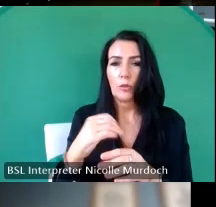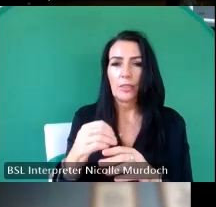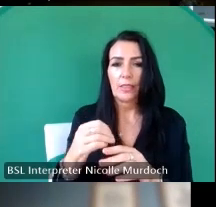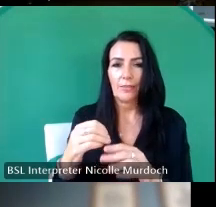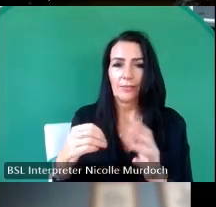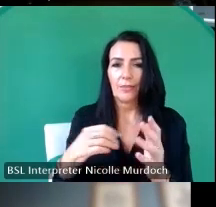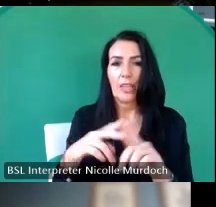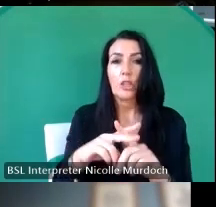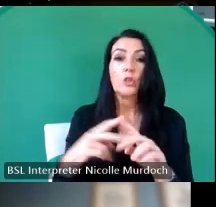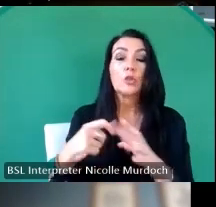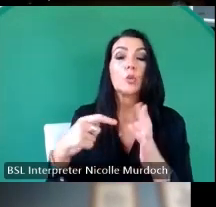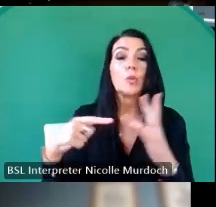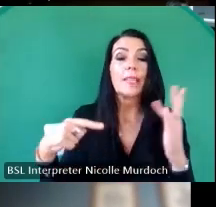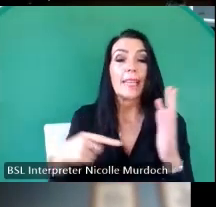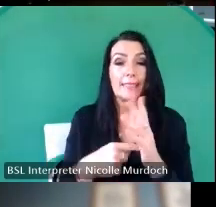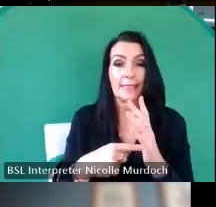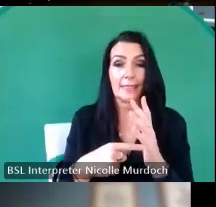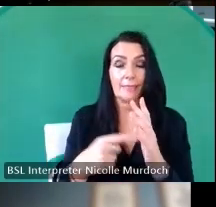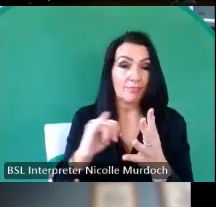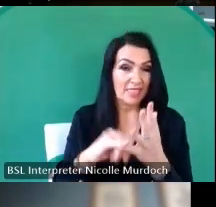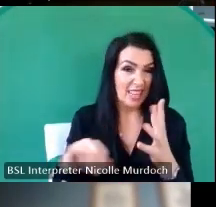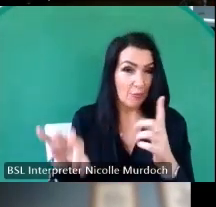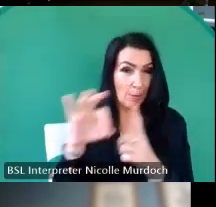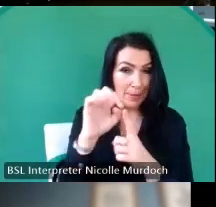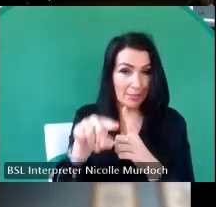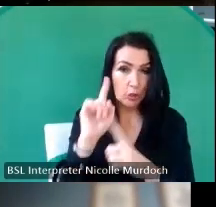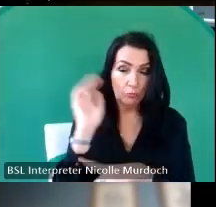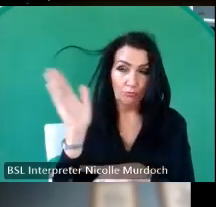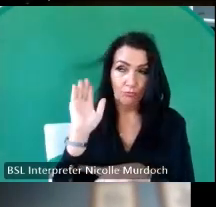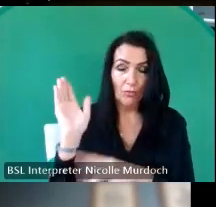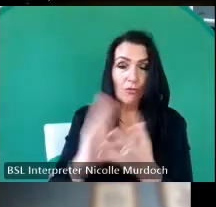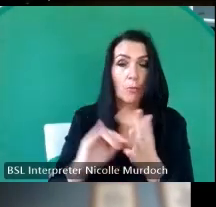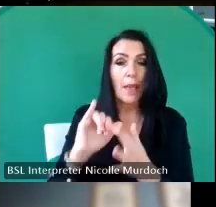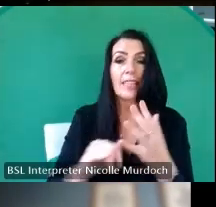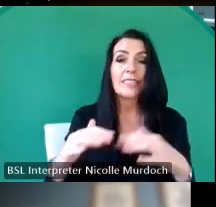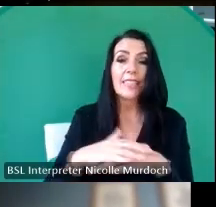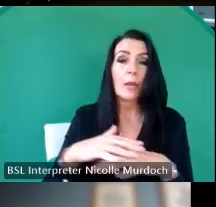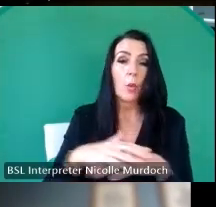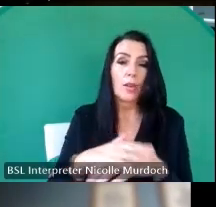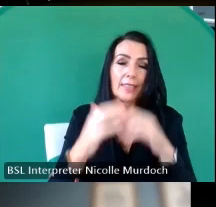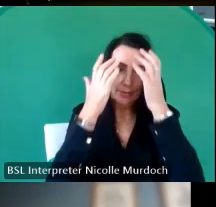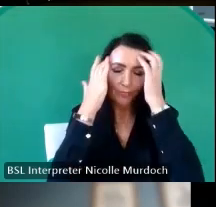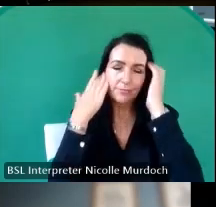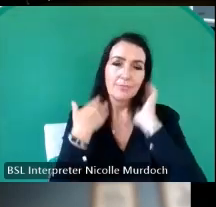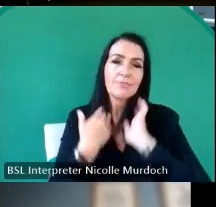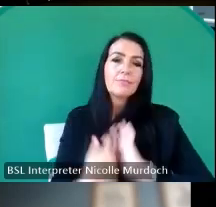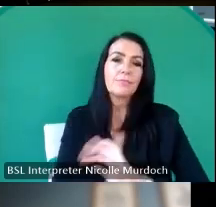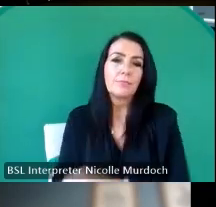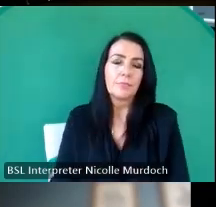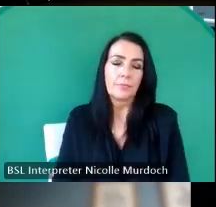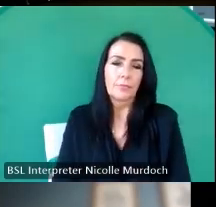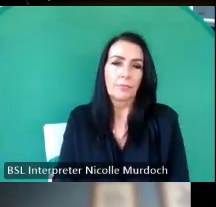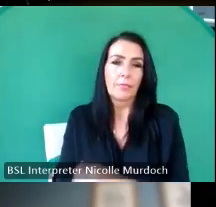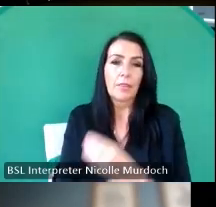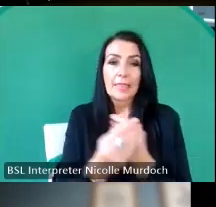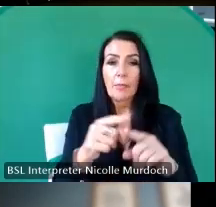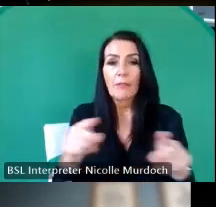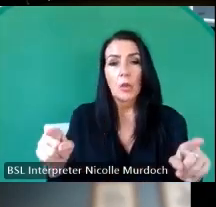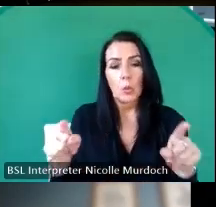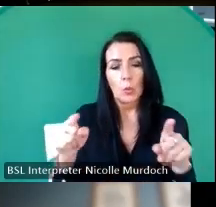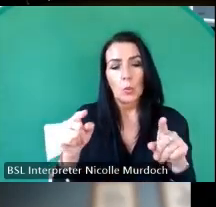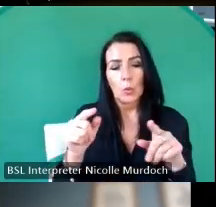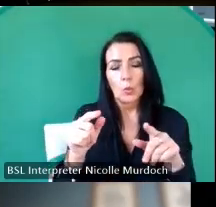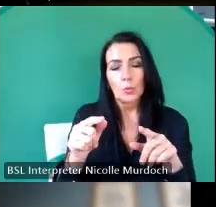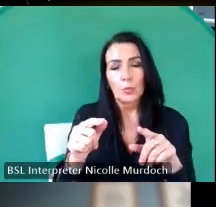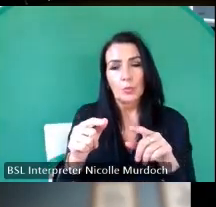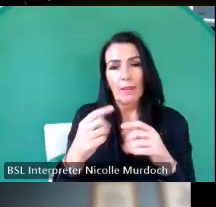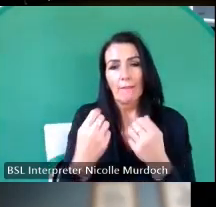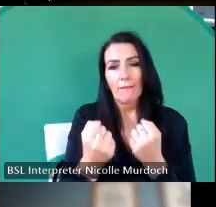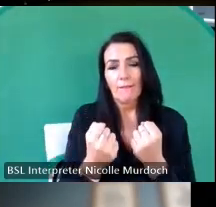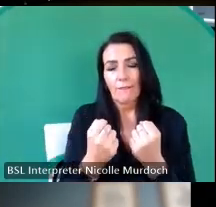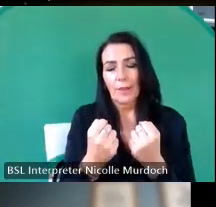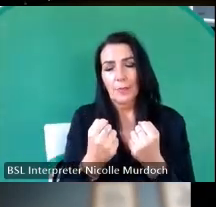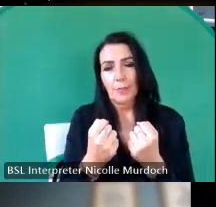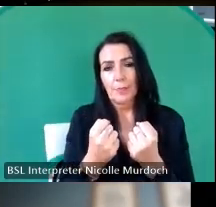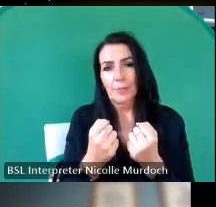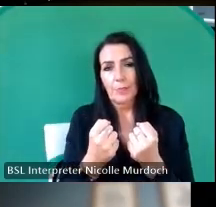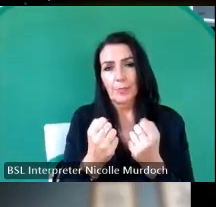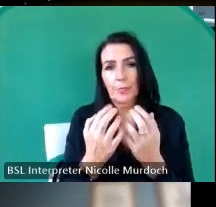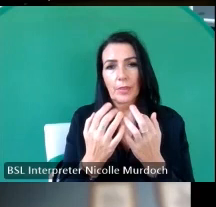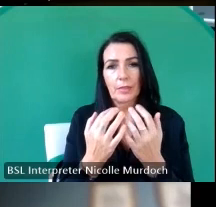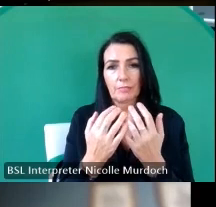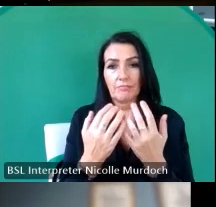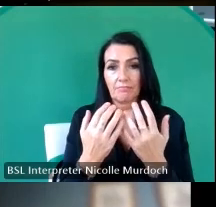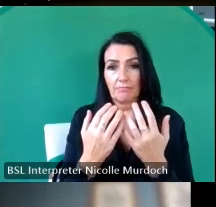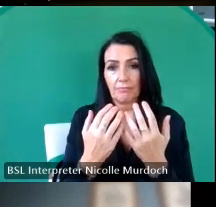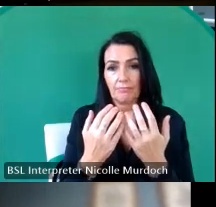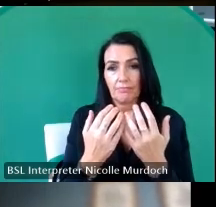Pierce who we just heard from Heritage Trust Network so some of you will have um already um put